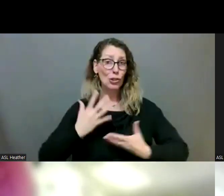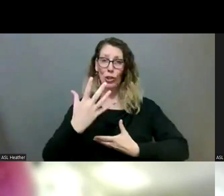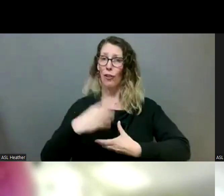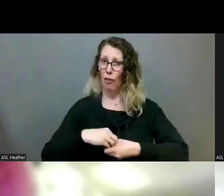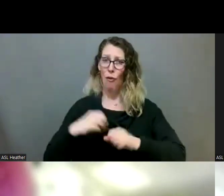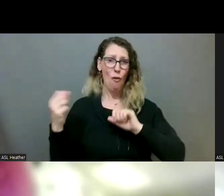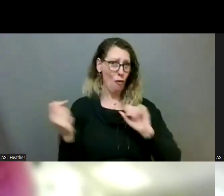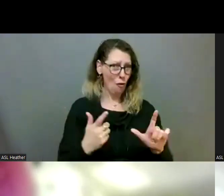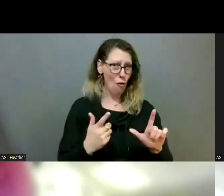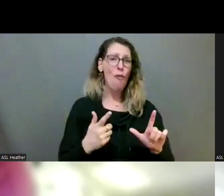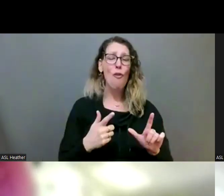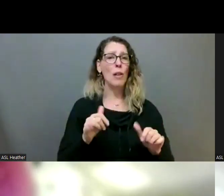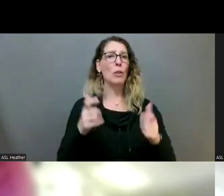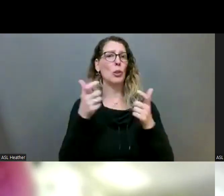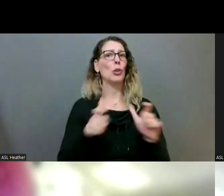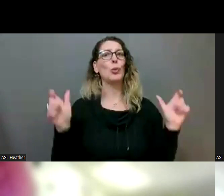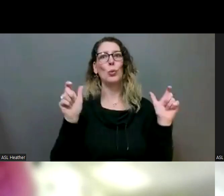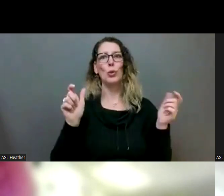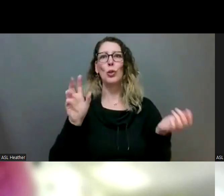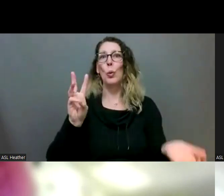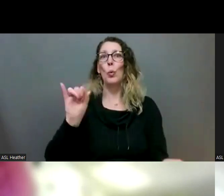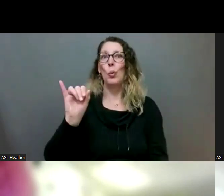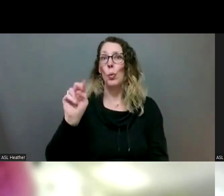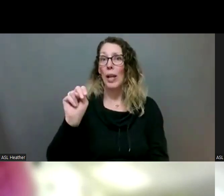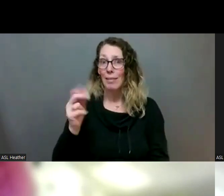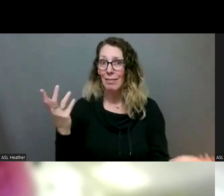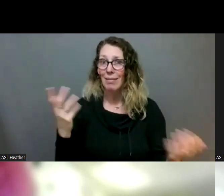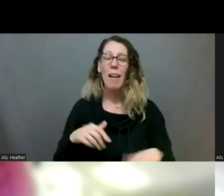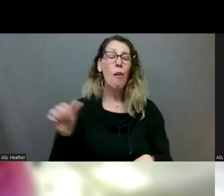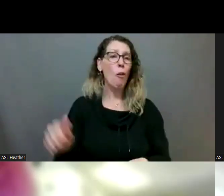so that has been a huge win. I think another thing that we just started doing